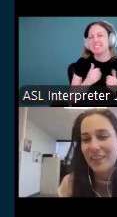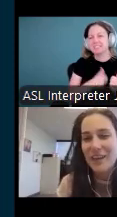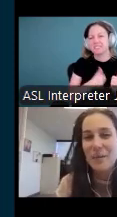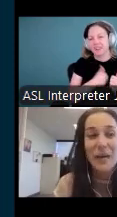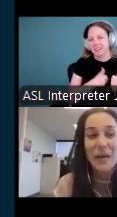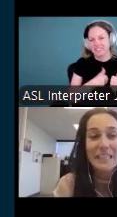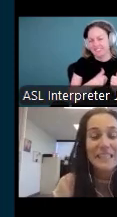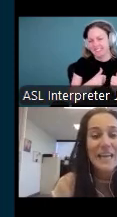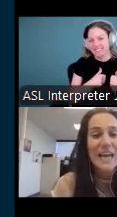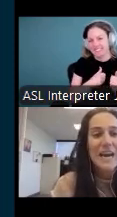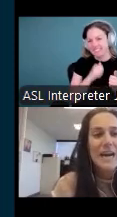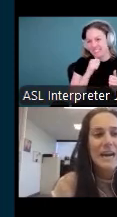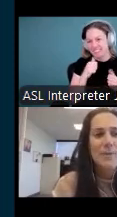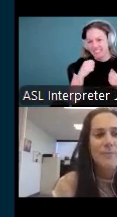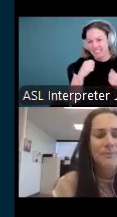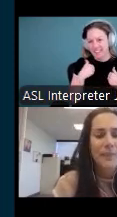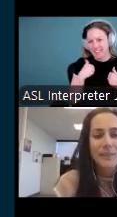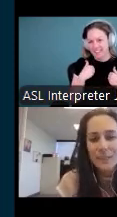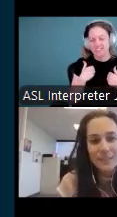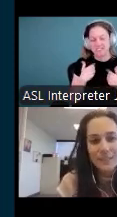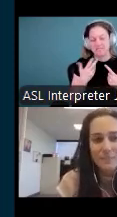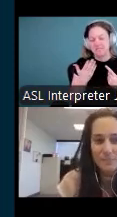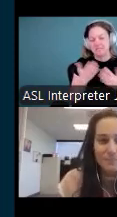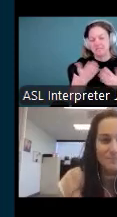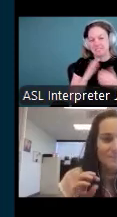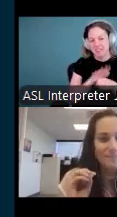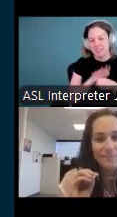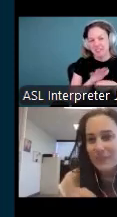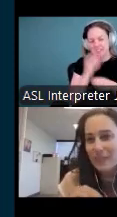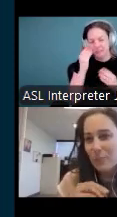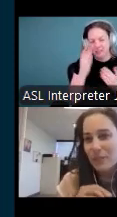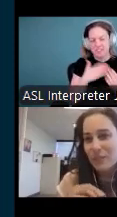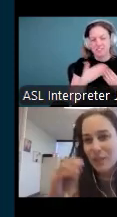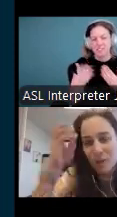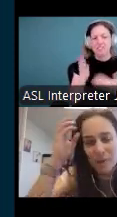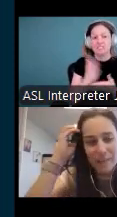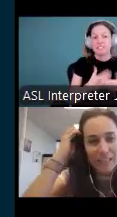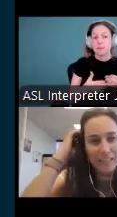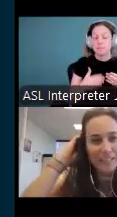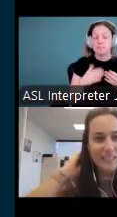on that, but just some key points to know about the kids.